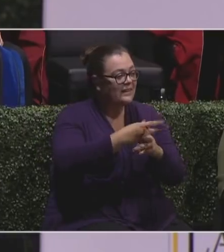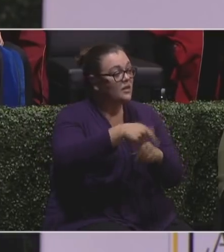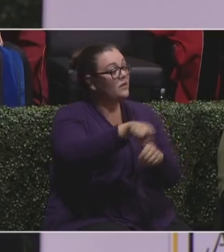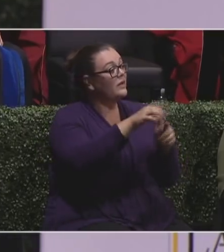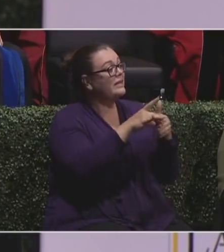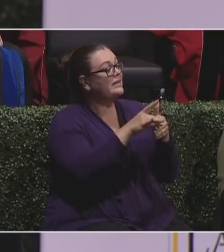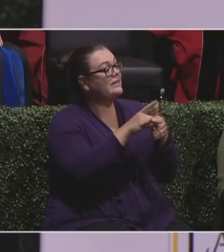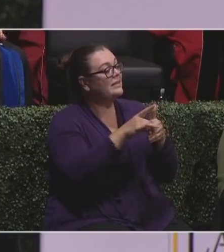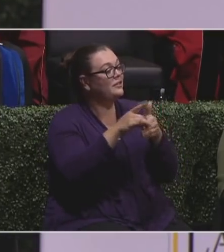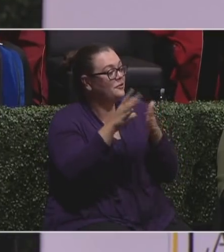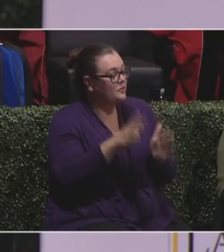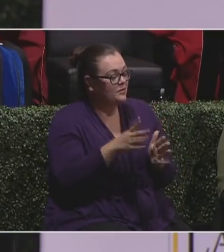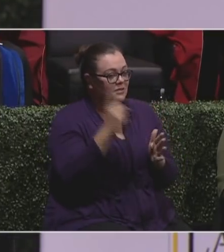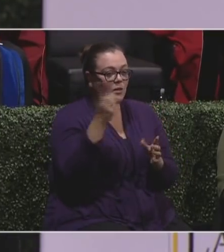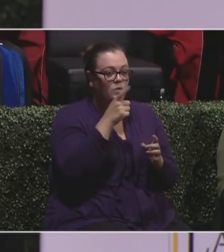LIMITS AND WHAT YOU ARE CAPABLE OF ACCOMPLISHING.